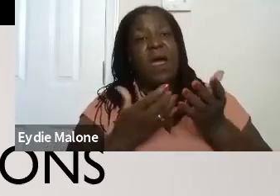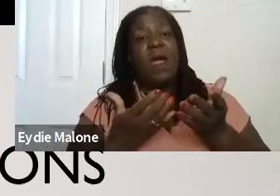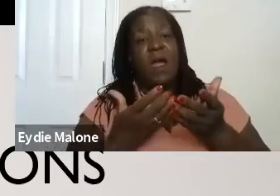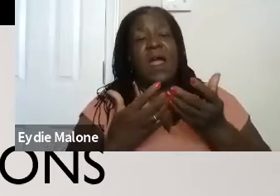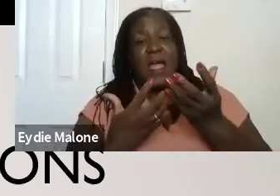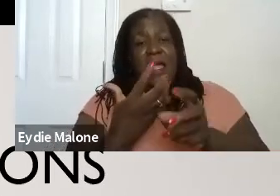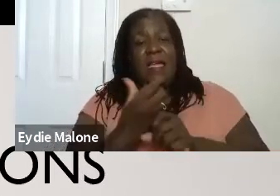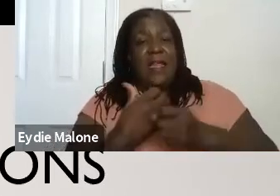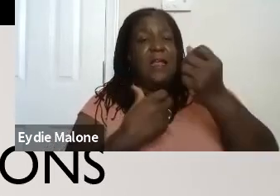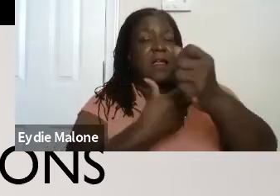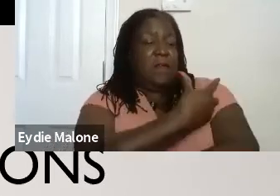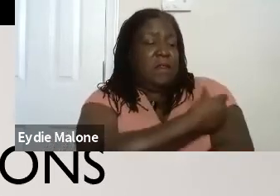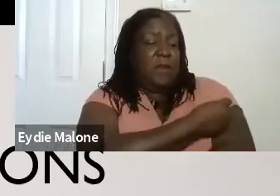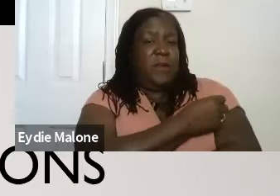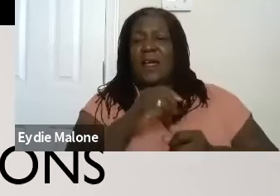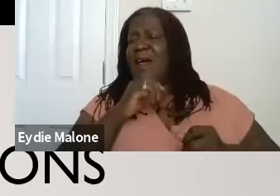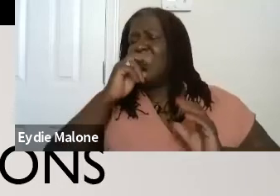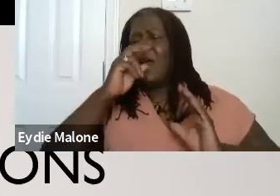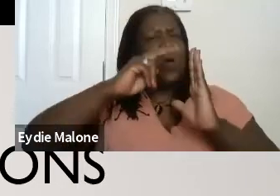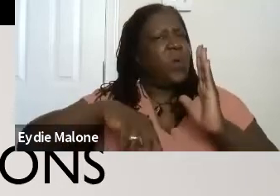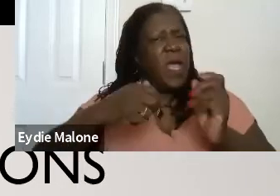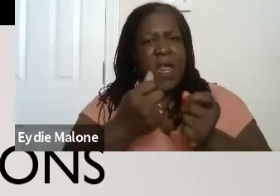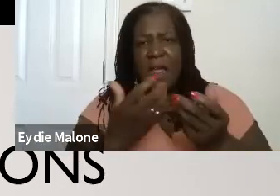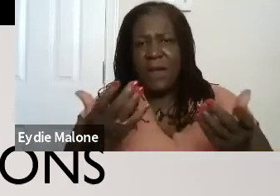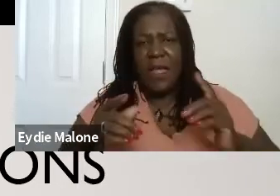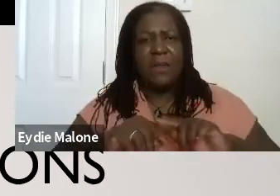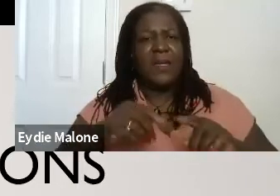than that and I haven't read everything on it but you can see the list or review the